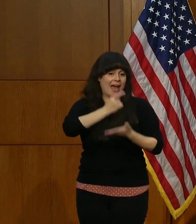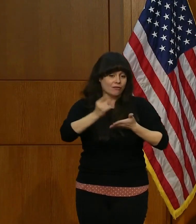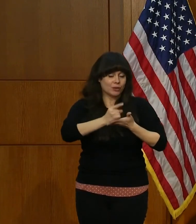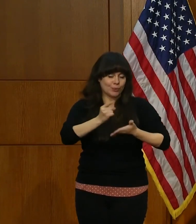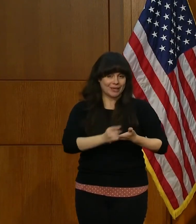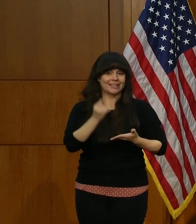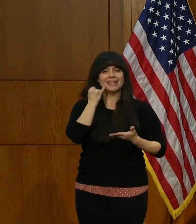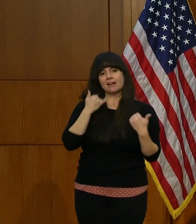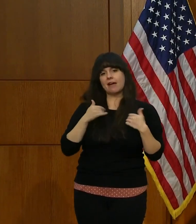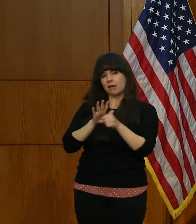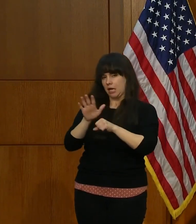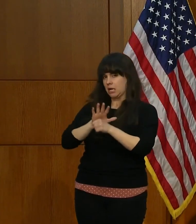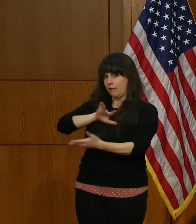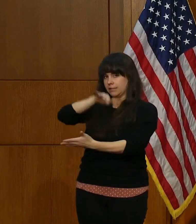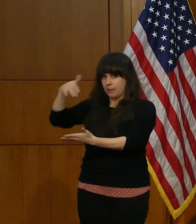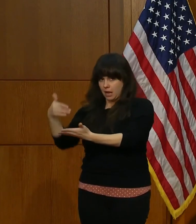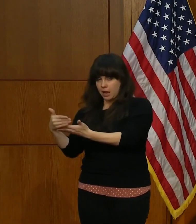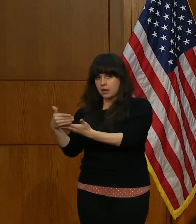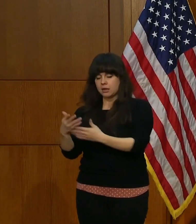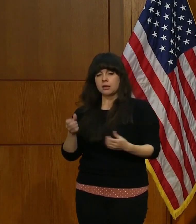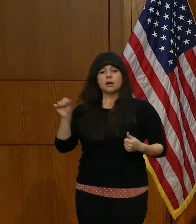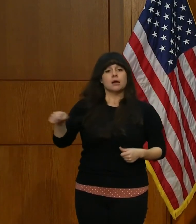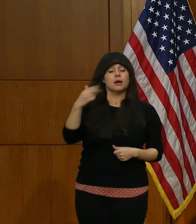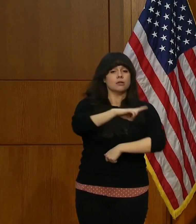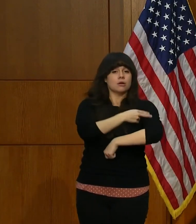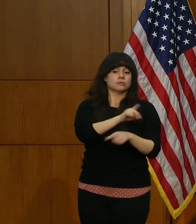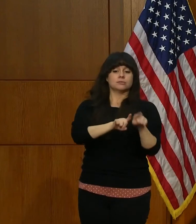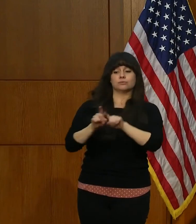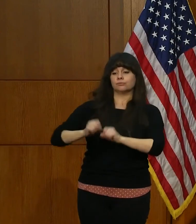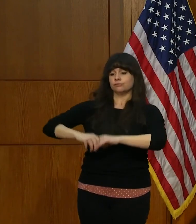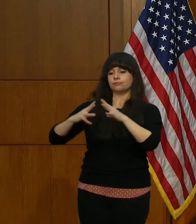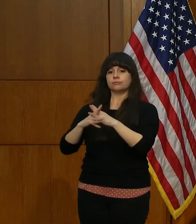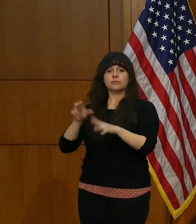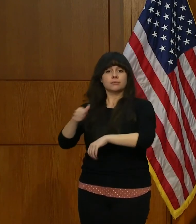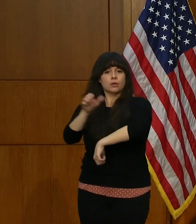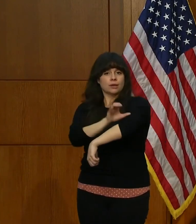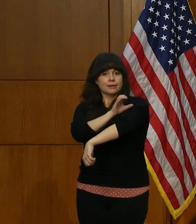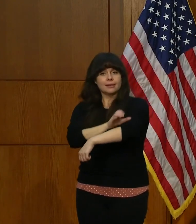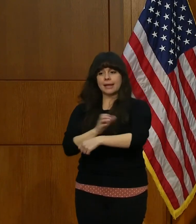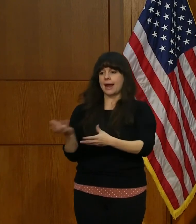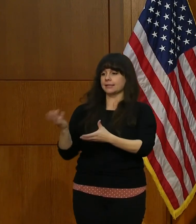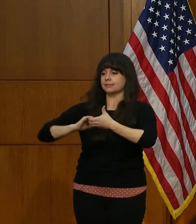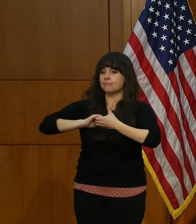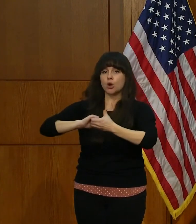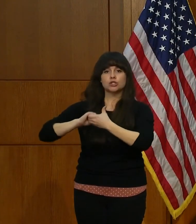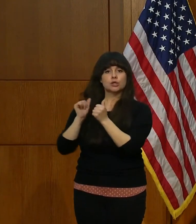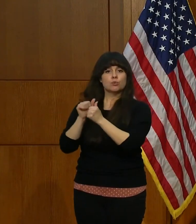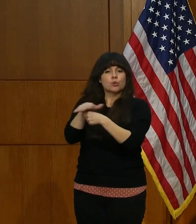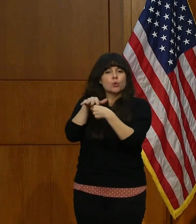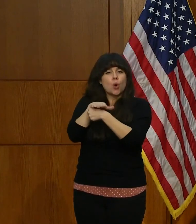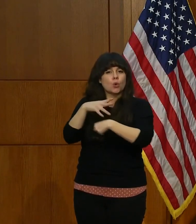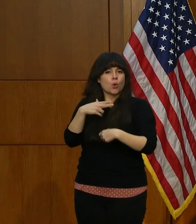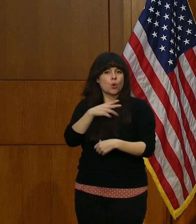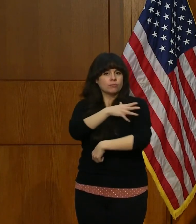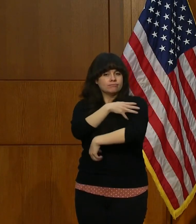DOSES EACH WEEK IF THERE'S ADEQUATE SUPPLY. MANY OTHER HOSPITALS ACROSS THE STATE HAVE